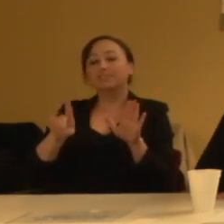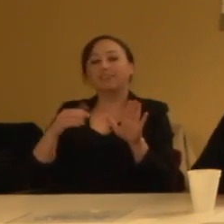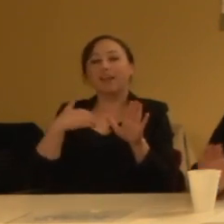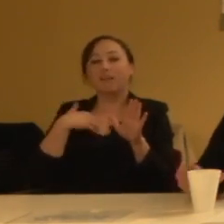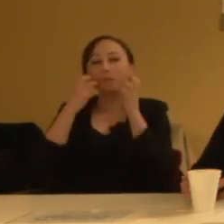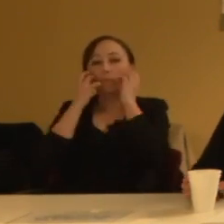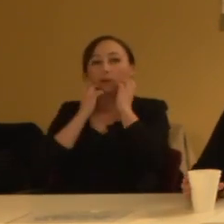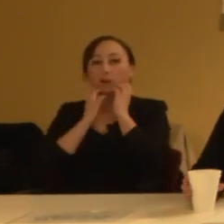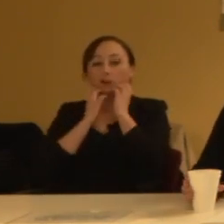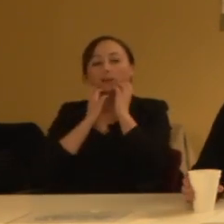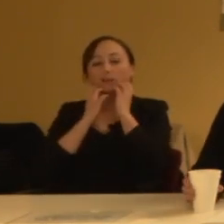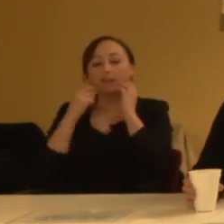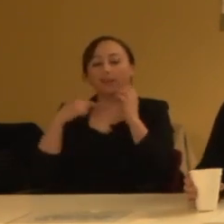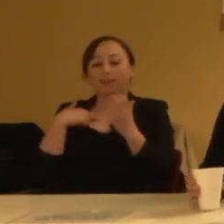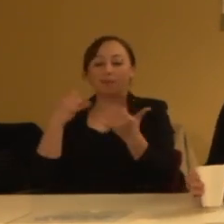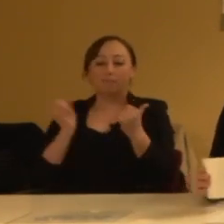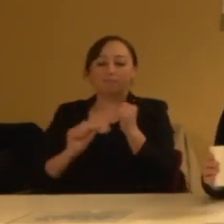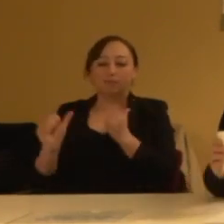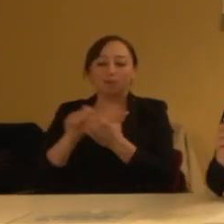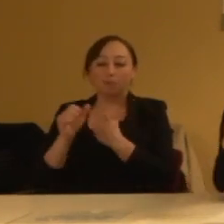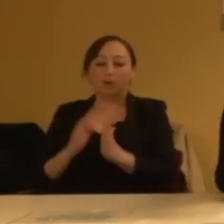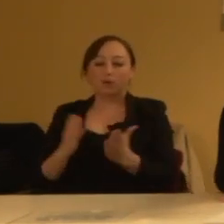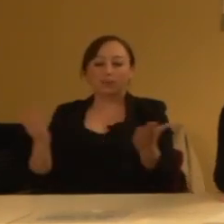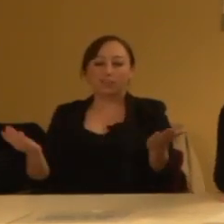And I am a playwright here in the festival and at school.